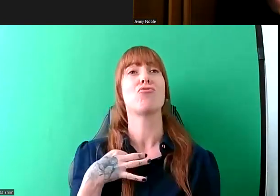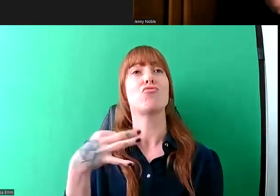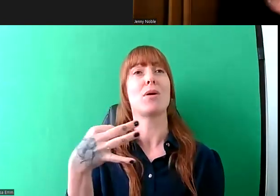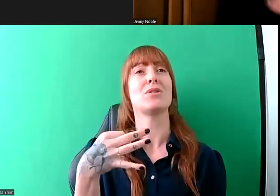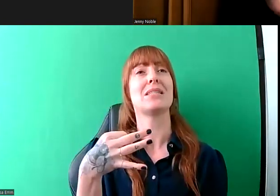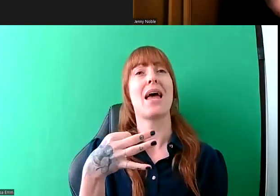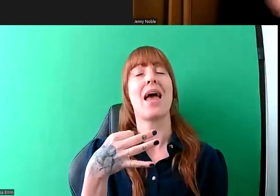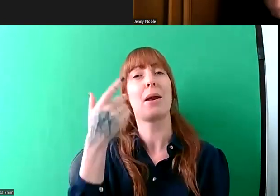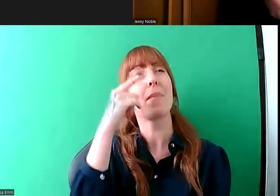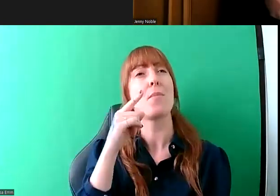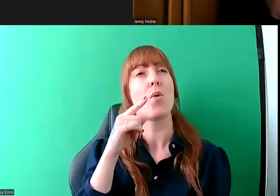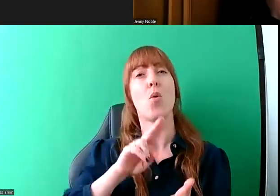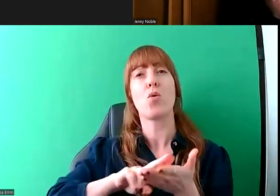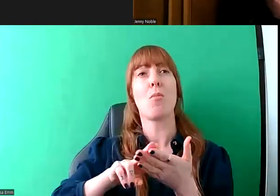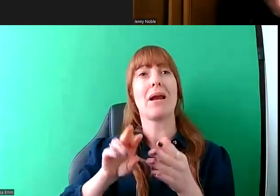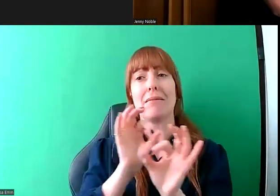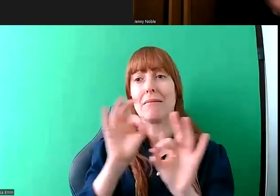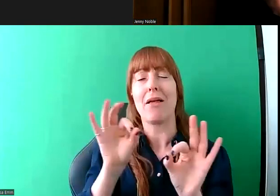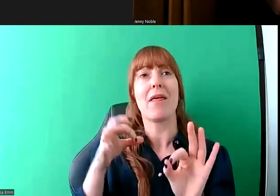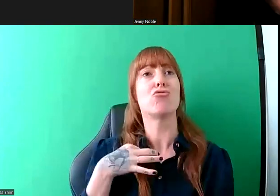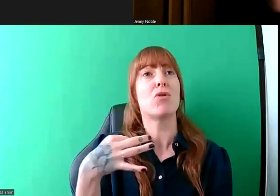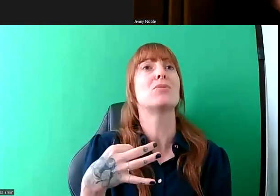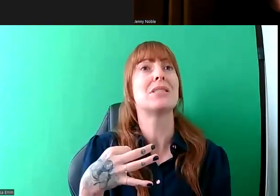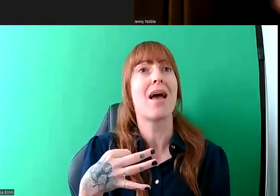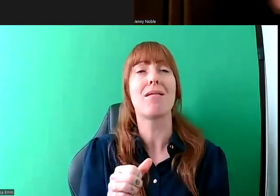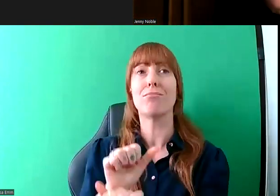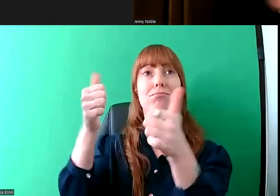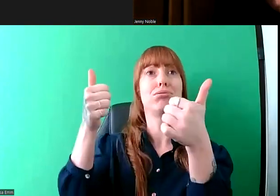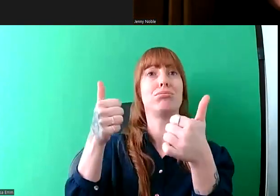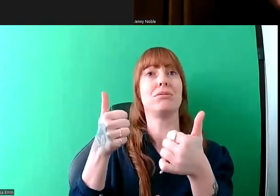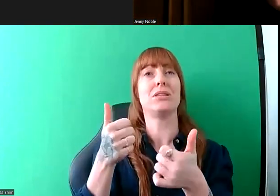is really important. So many people will walk into a museum or gallery space and not see themselves